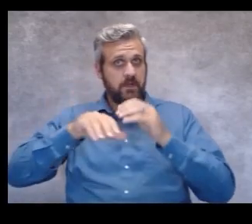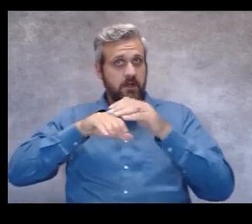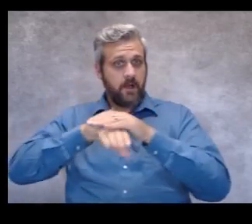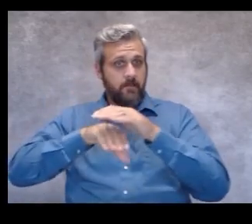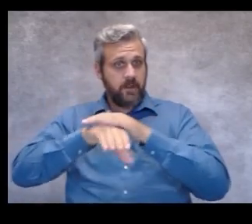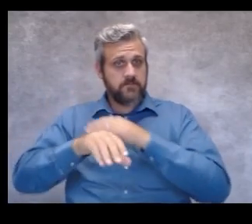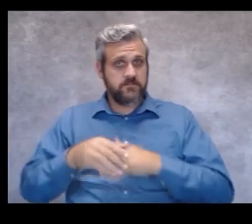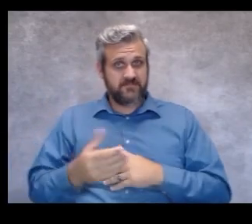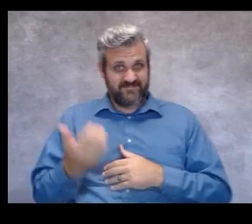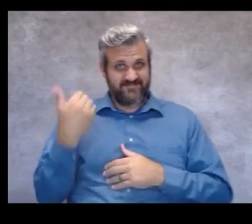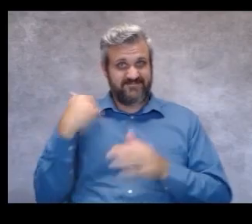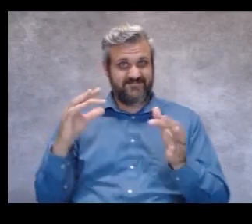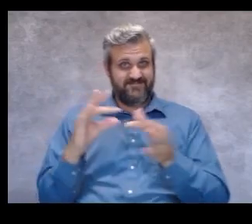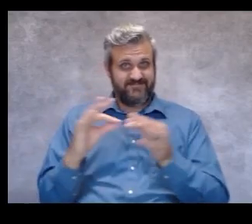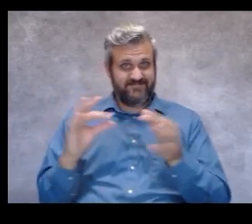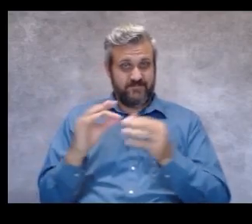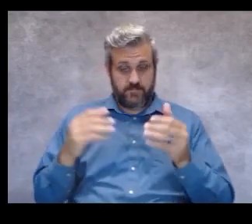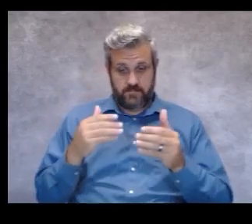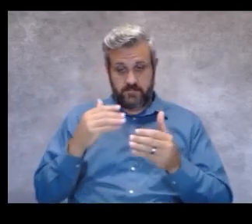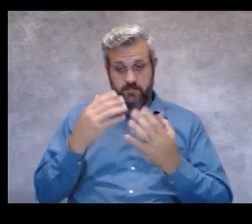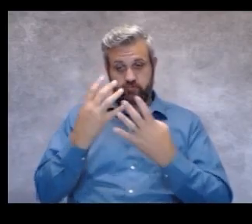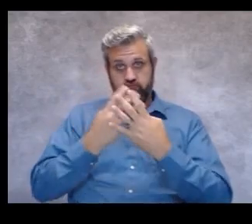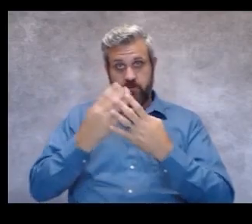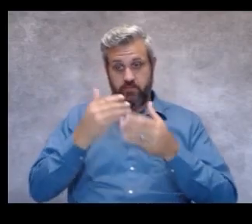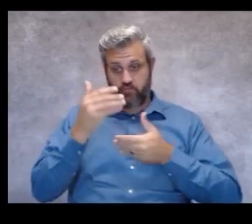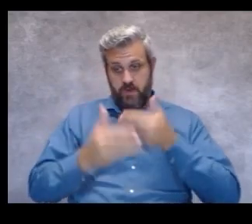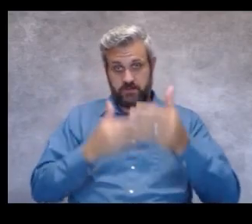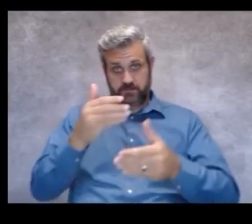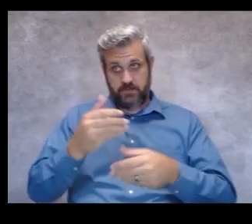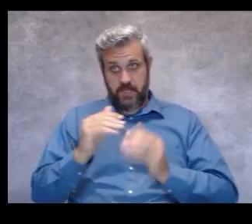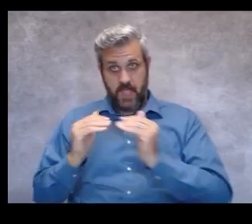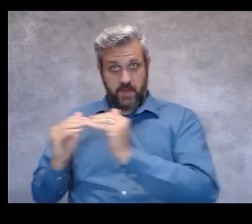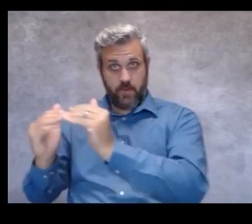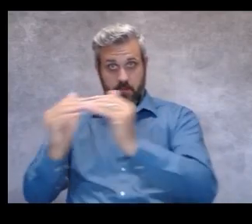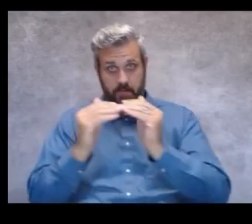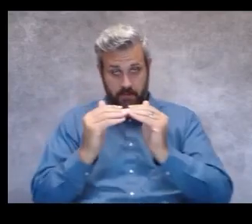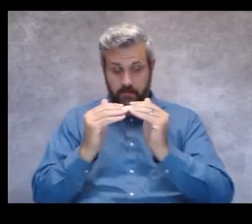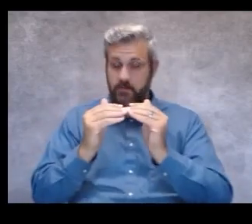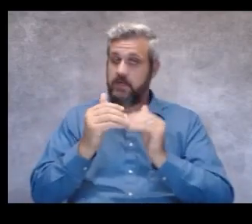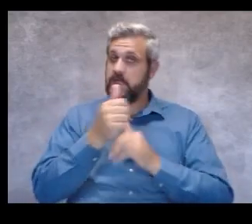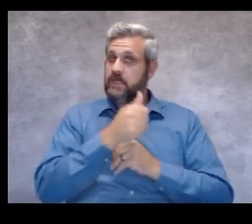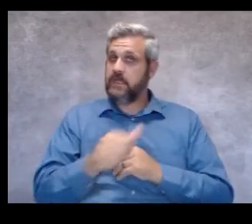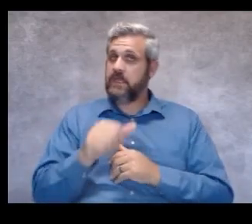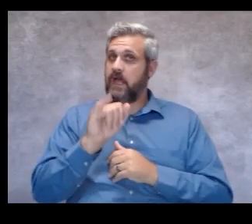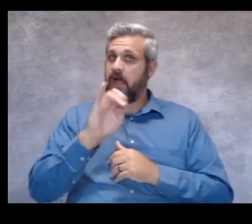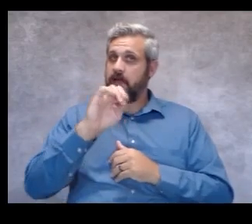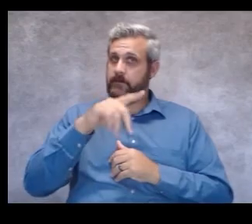As stated earlier, for the screening process to be equitable, IEP and 504